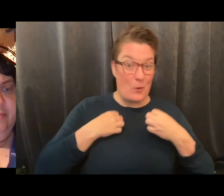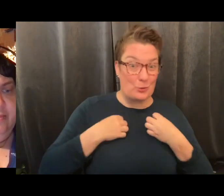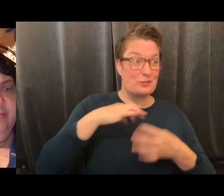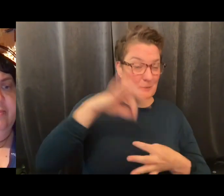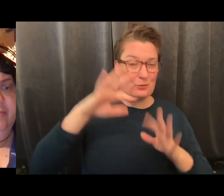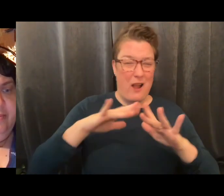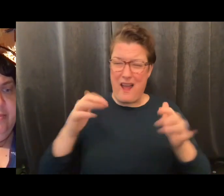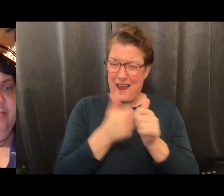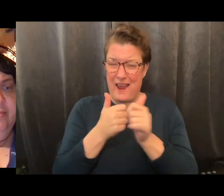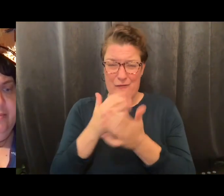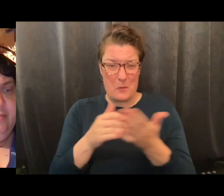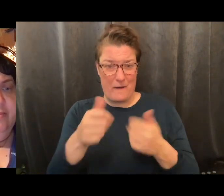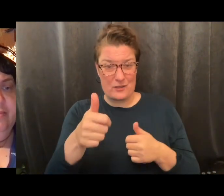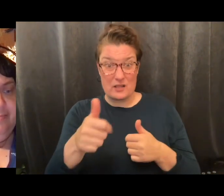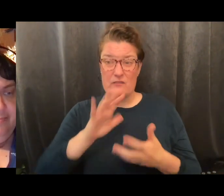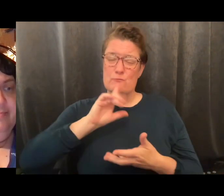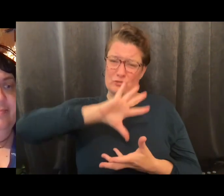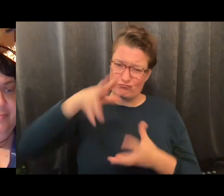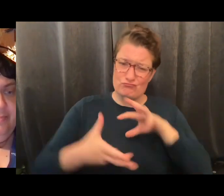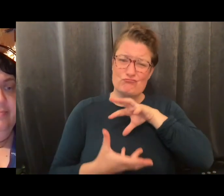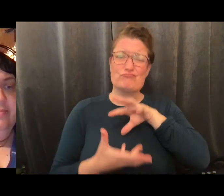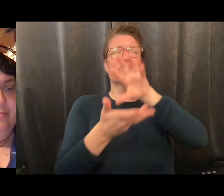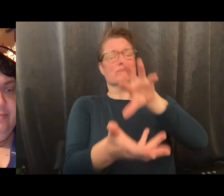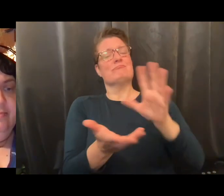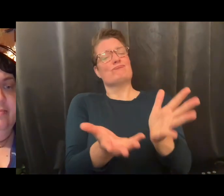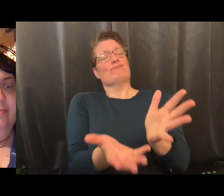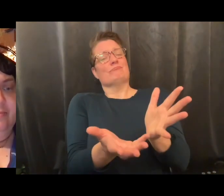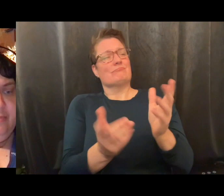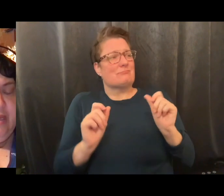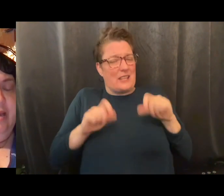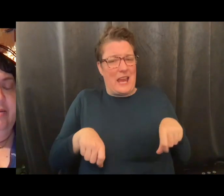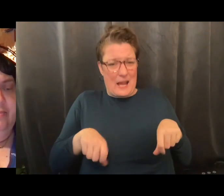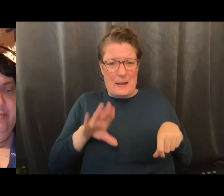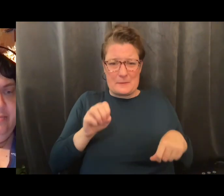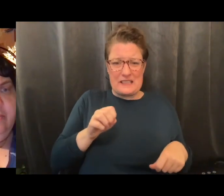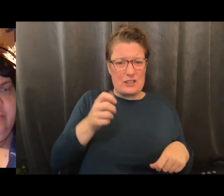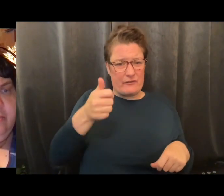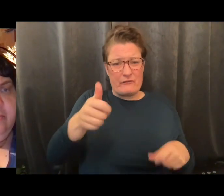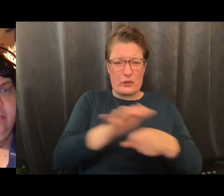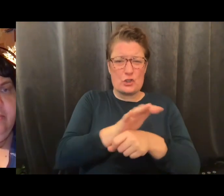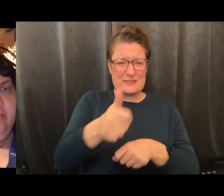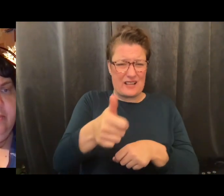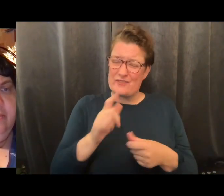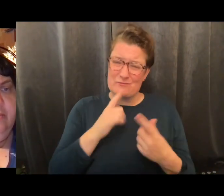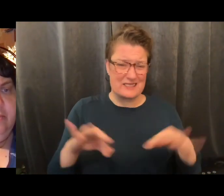to one place is essential to well-being. Rebekah: that's part of what's been so wonderful about your role with Jewish